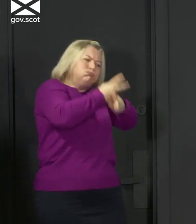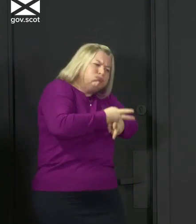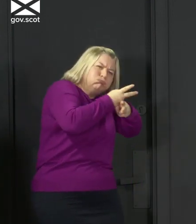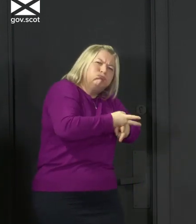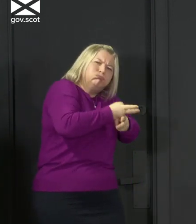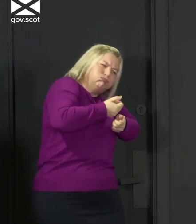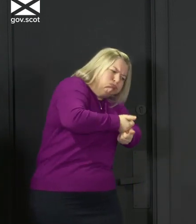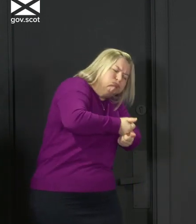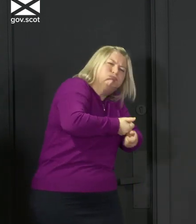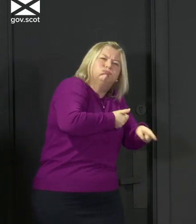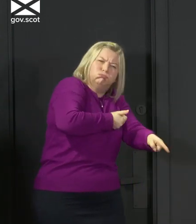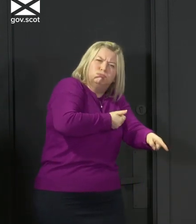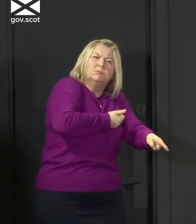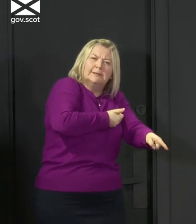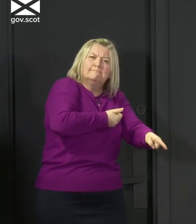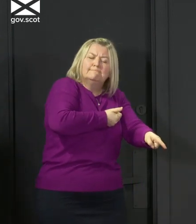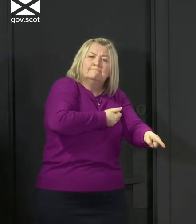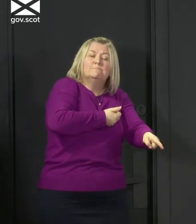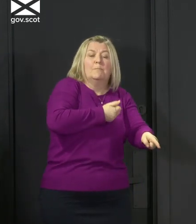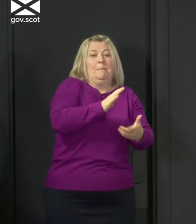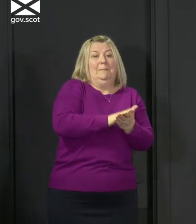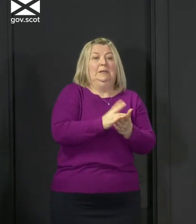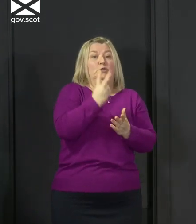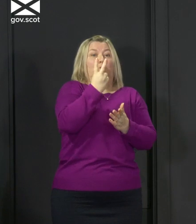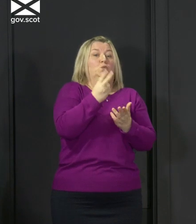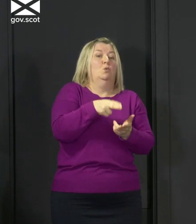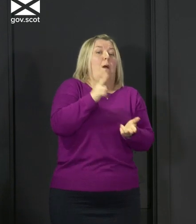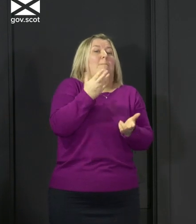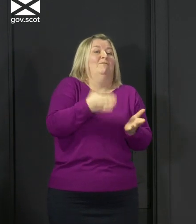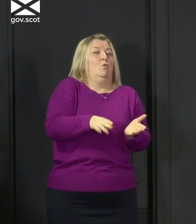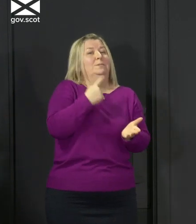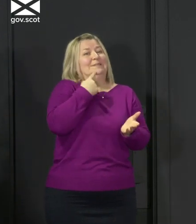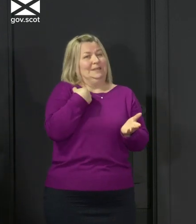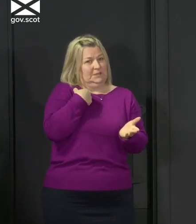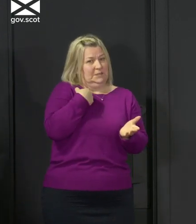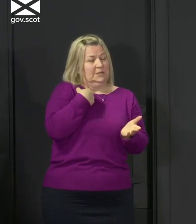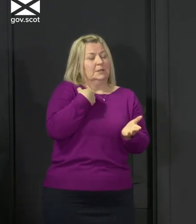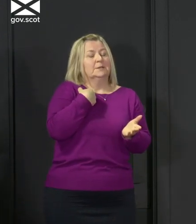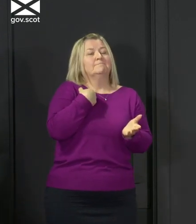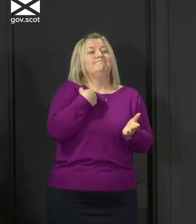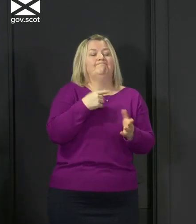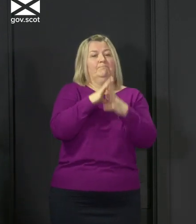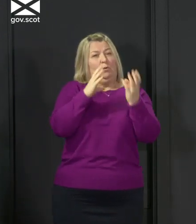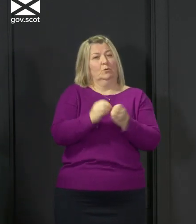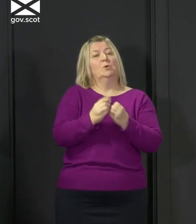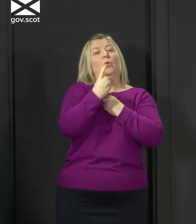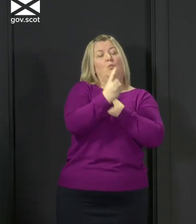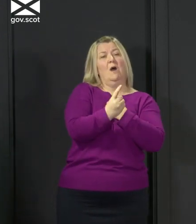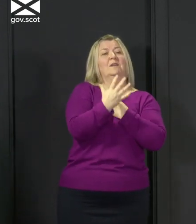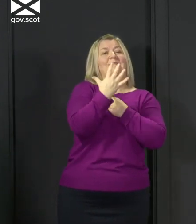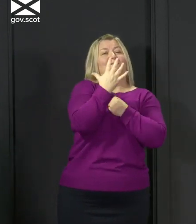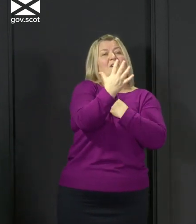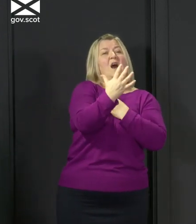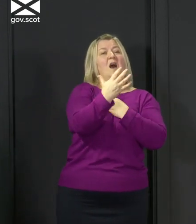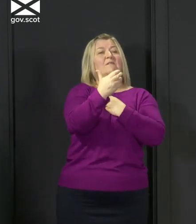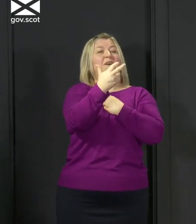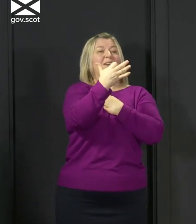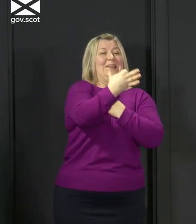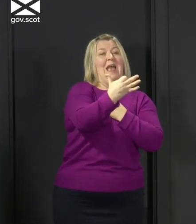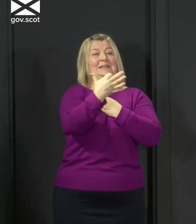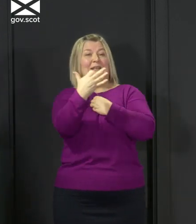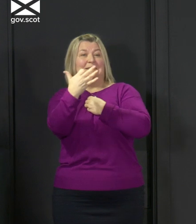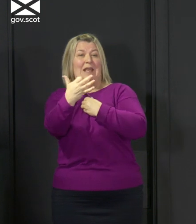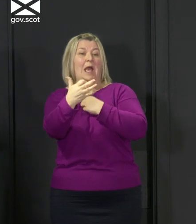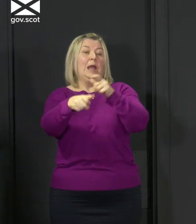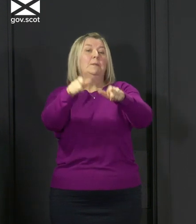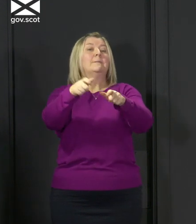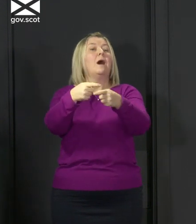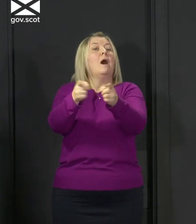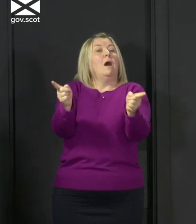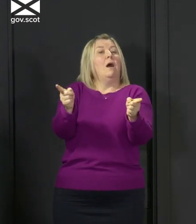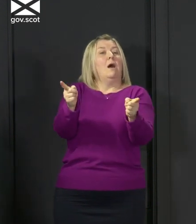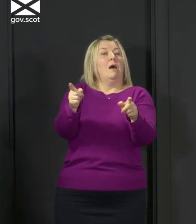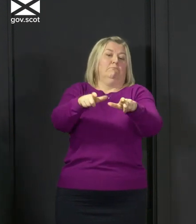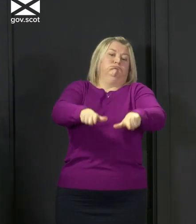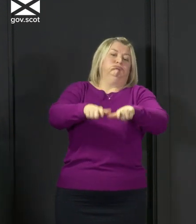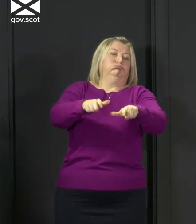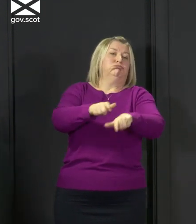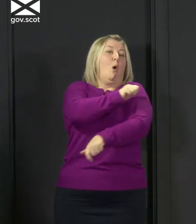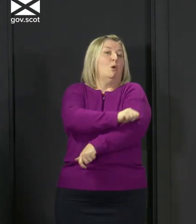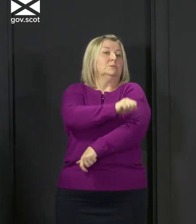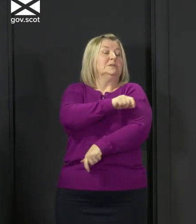Covid 19. That is an increase of two on yesterday. A total of 1599 patients are in hospital with